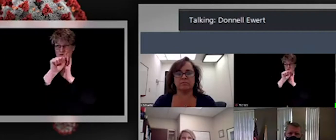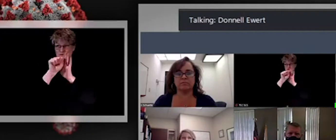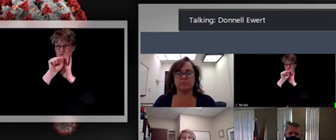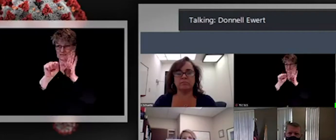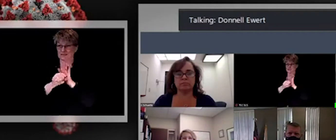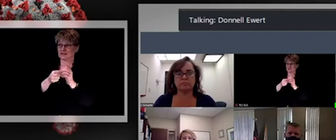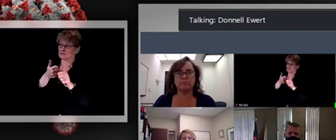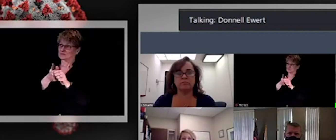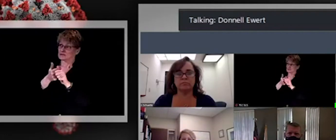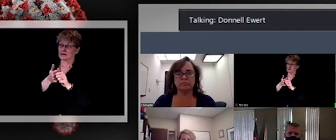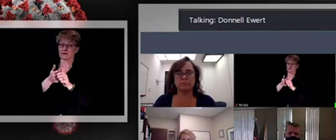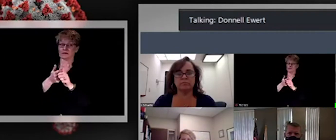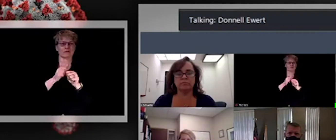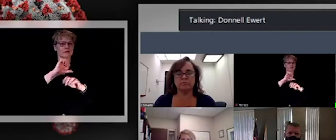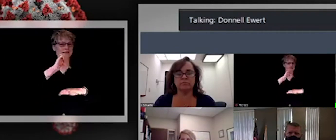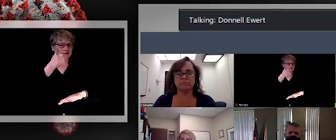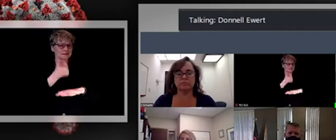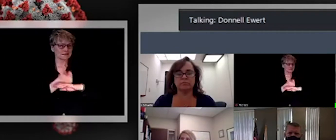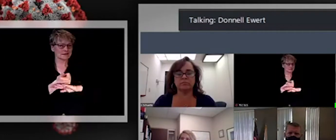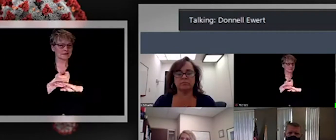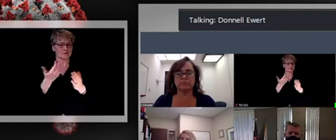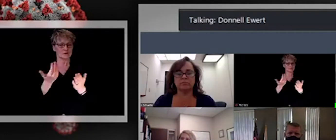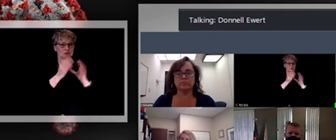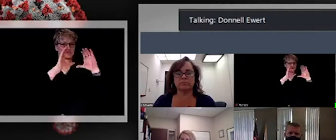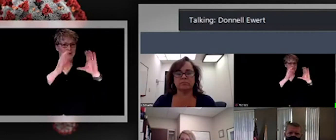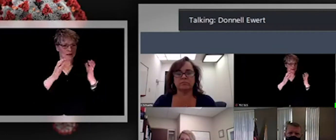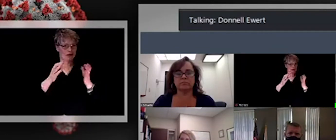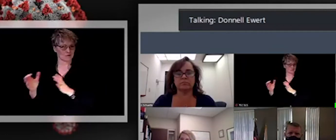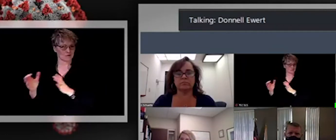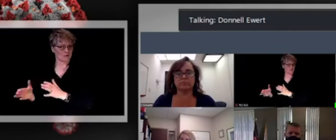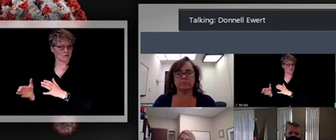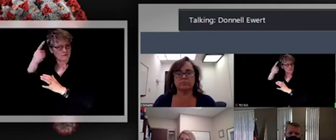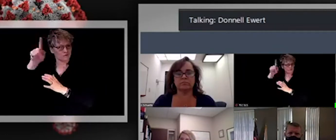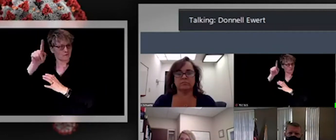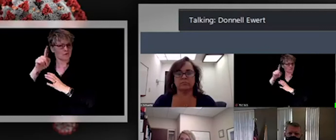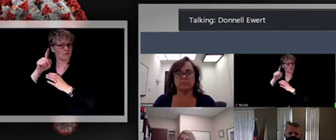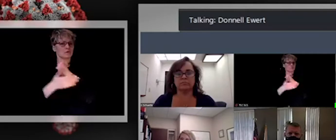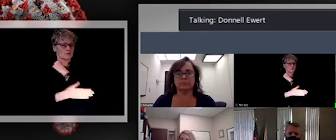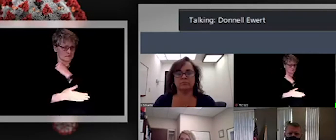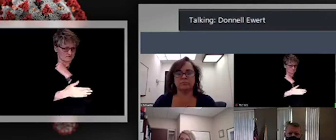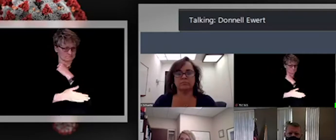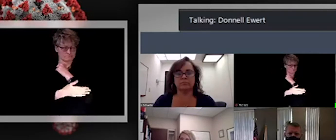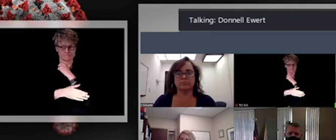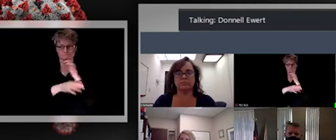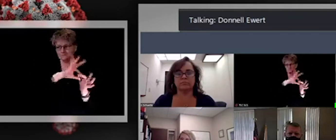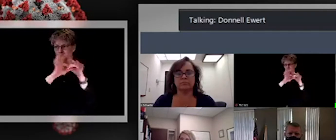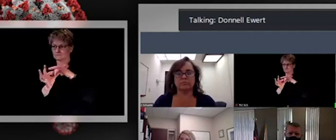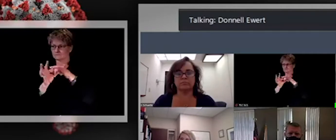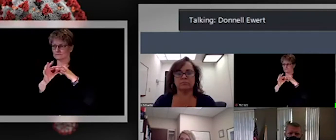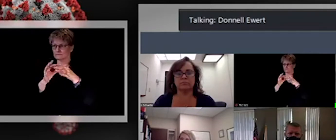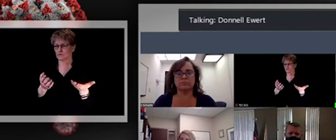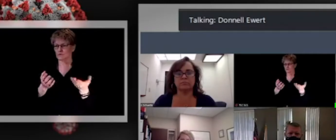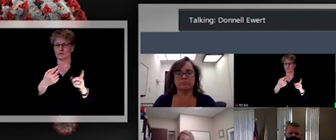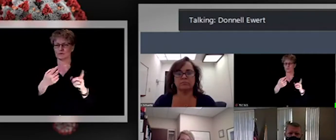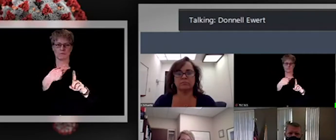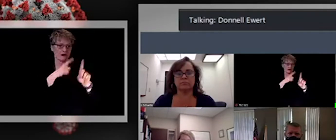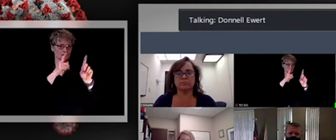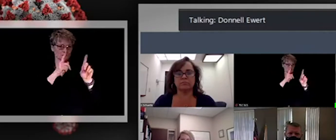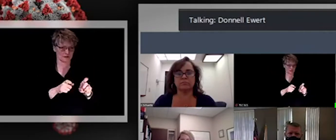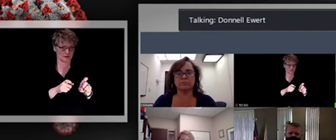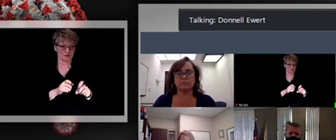counties as far as incidents go and how the stay at home order applies to each county.